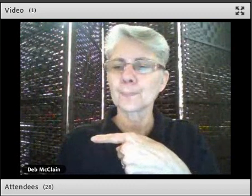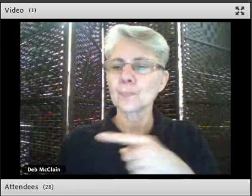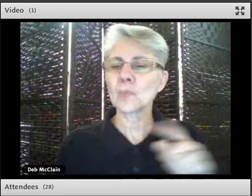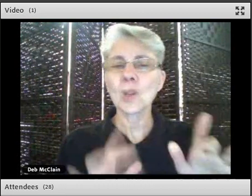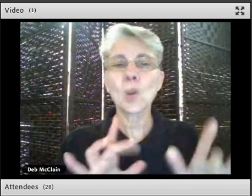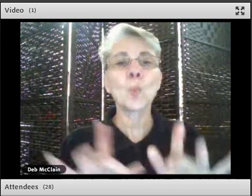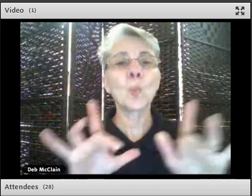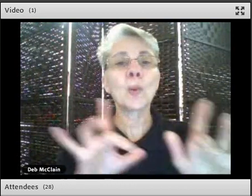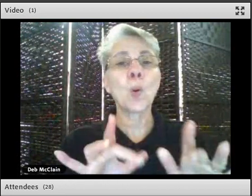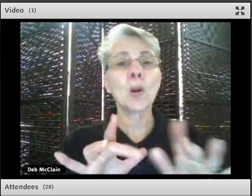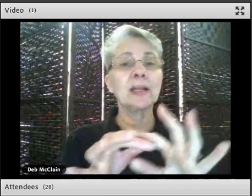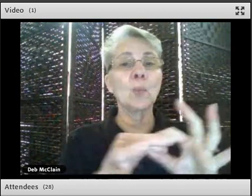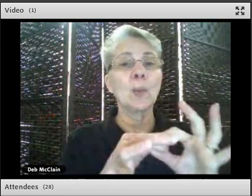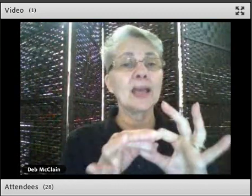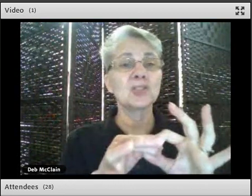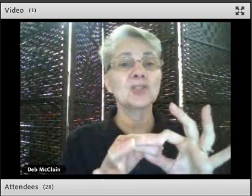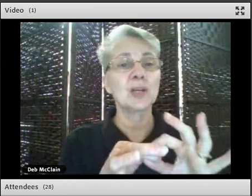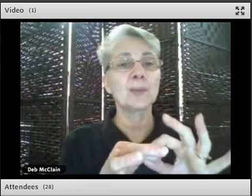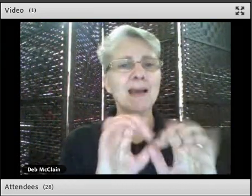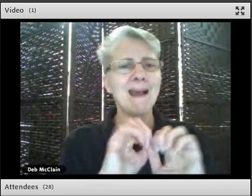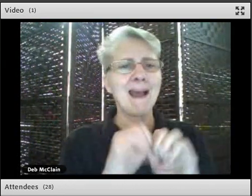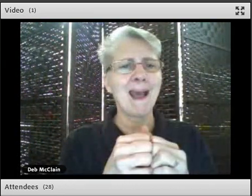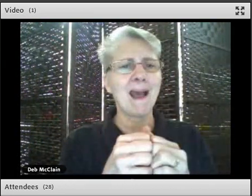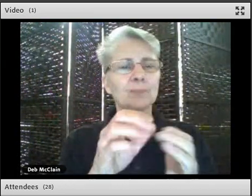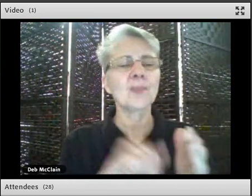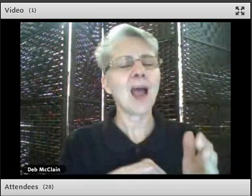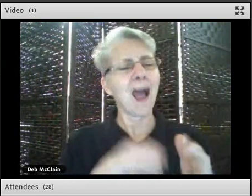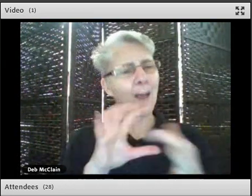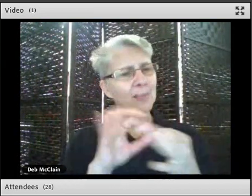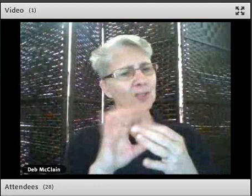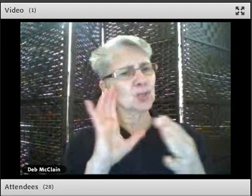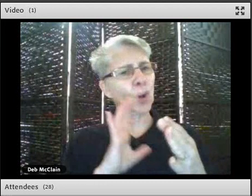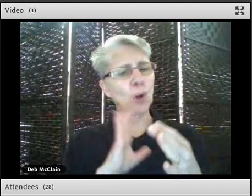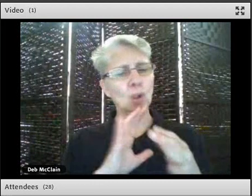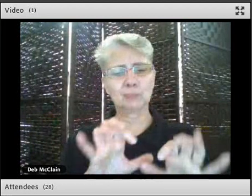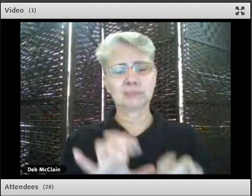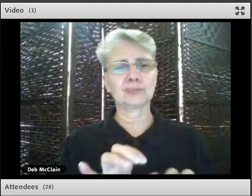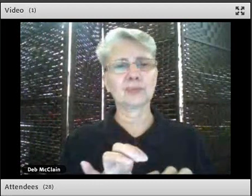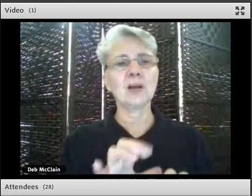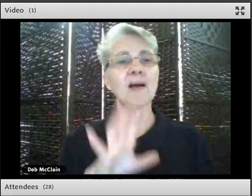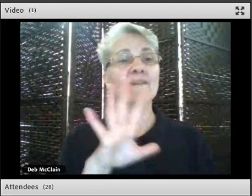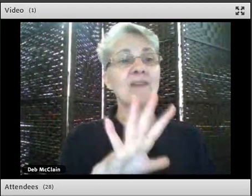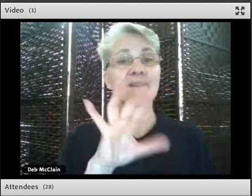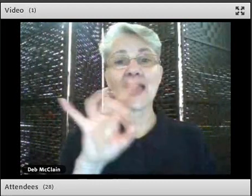where we want to parse out specifically that the source of the title